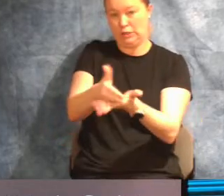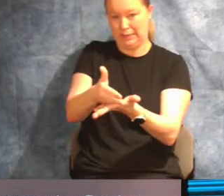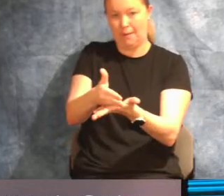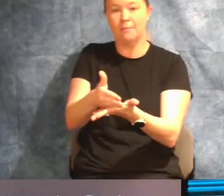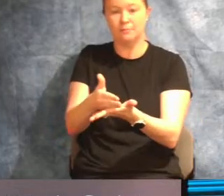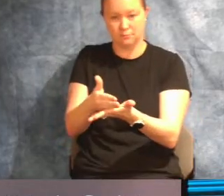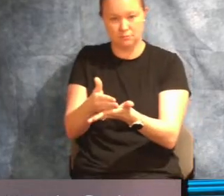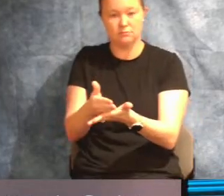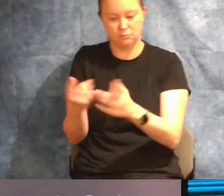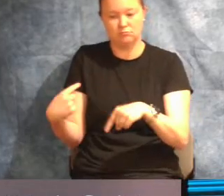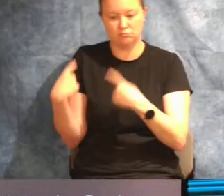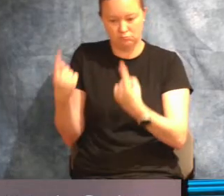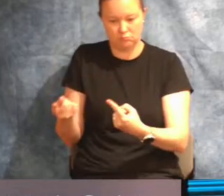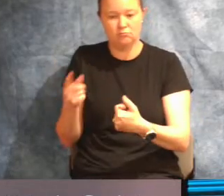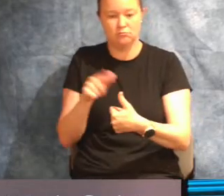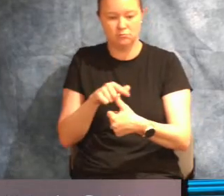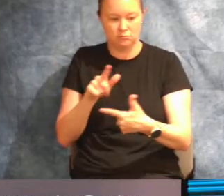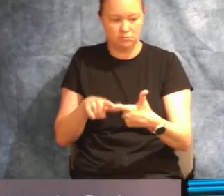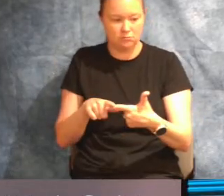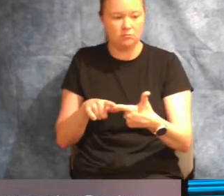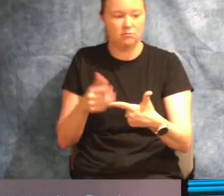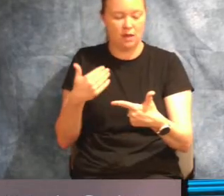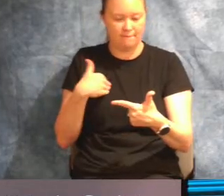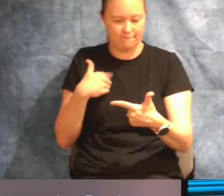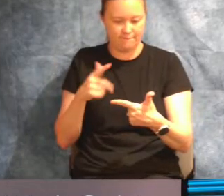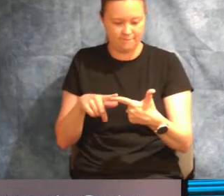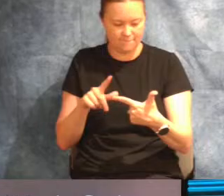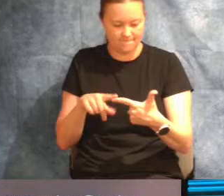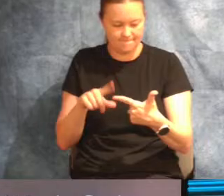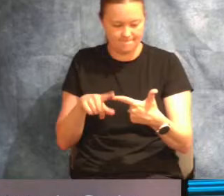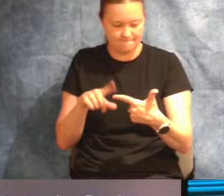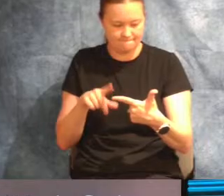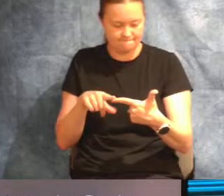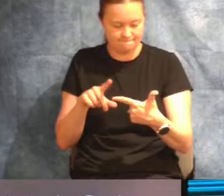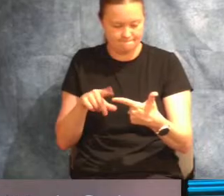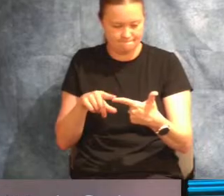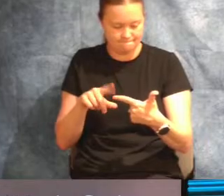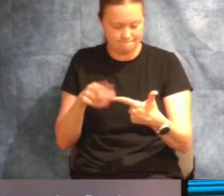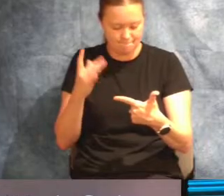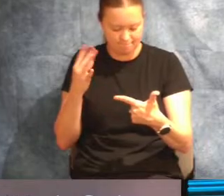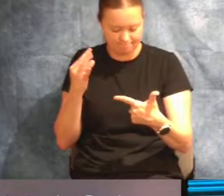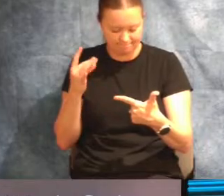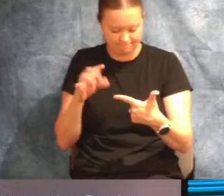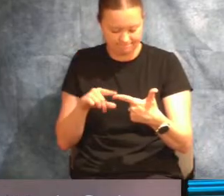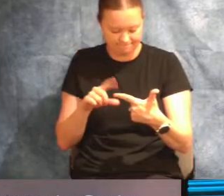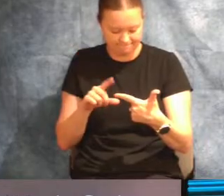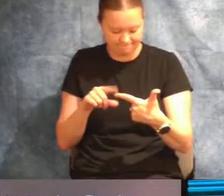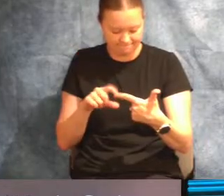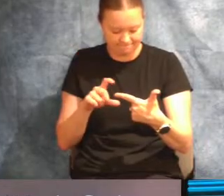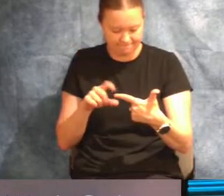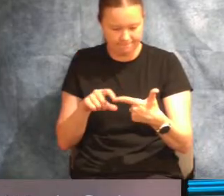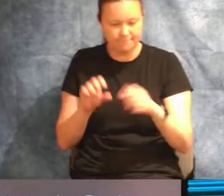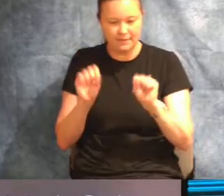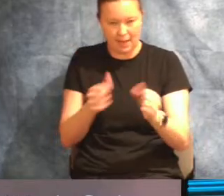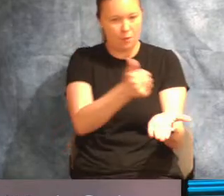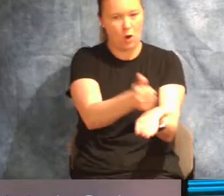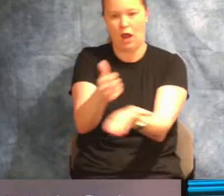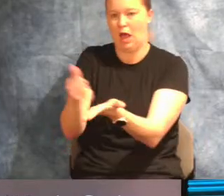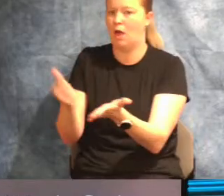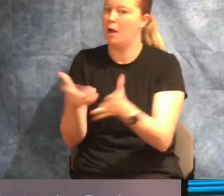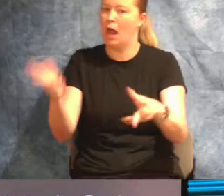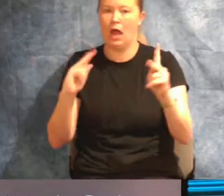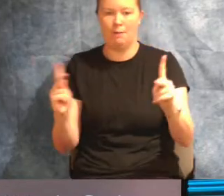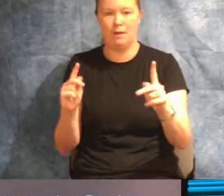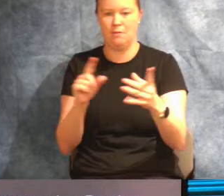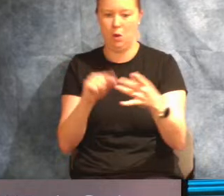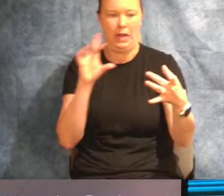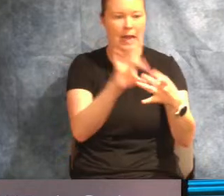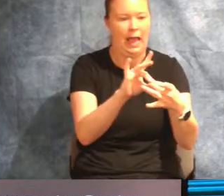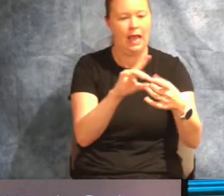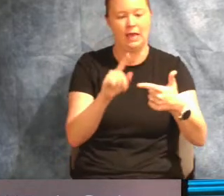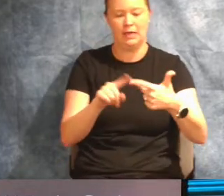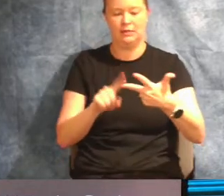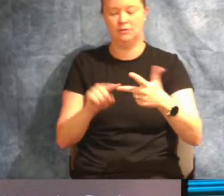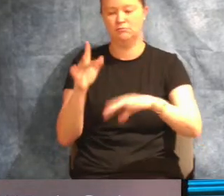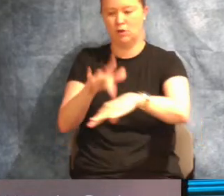we've had. we've had um we were able to help a lot of people connect. We've gone to 30 different zip